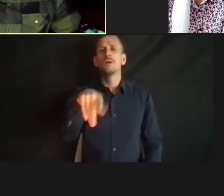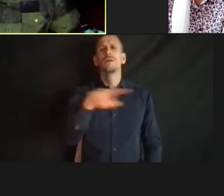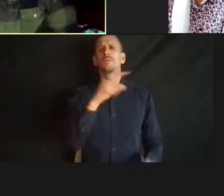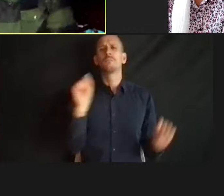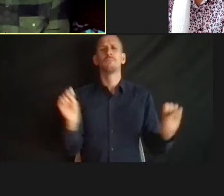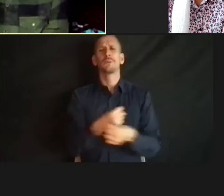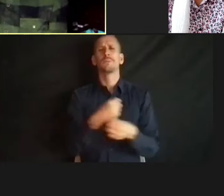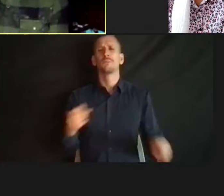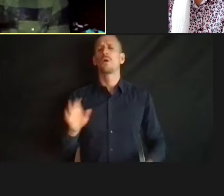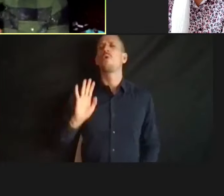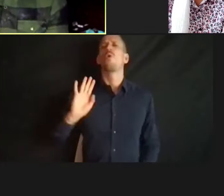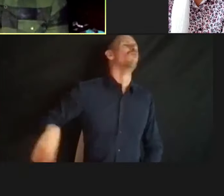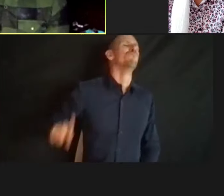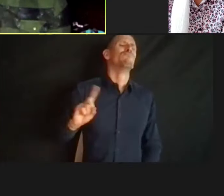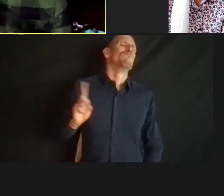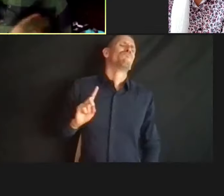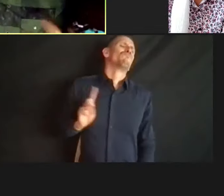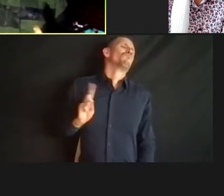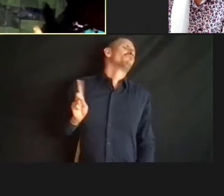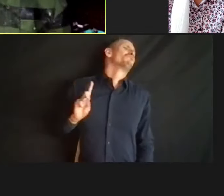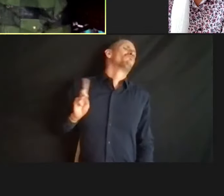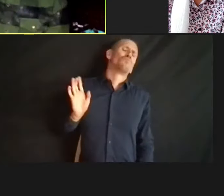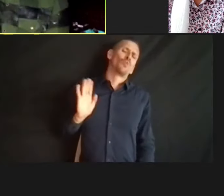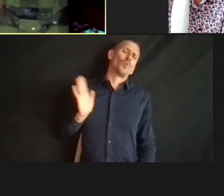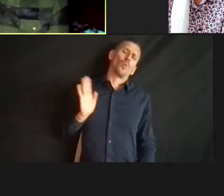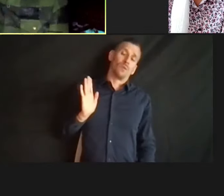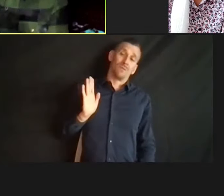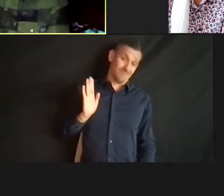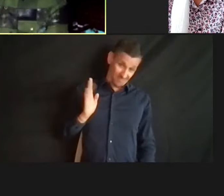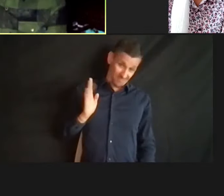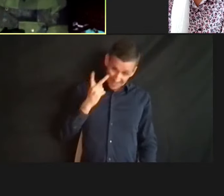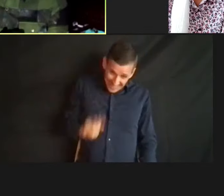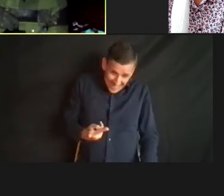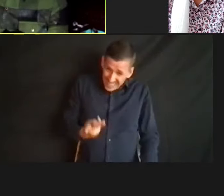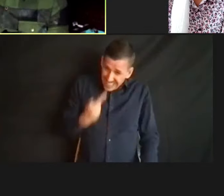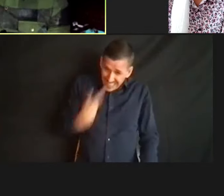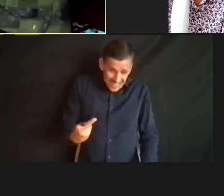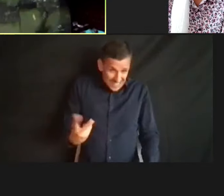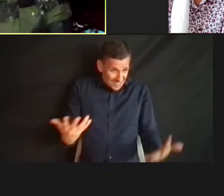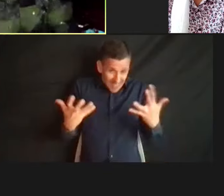conflict leads to climate change, but also climate change leads to more forms of conflict. This is